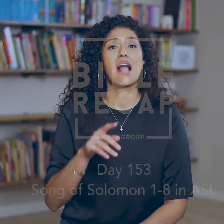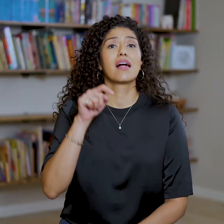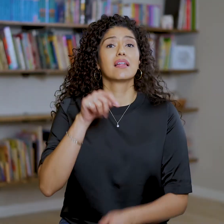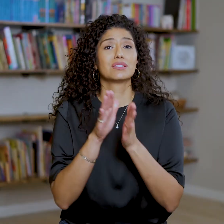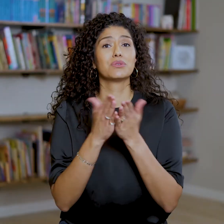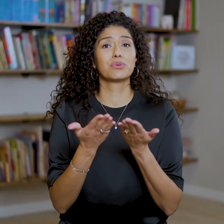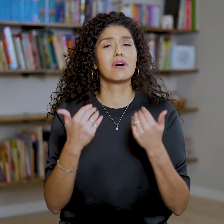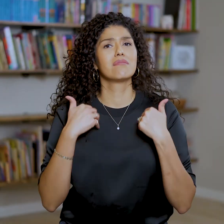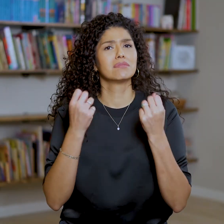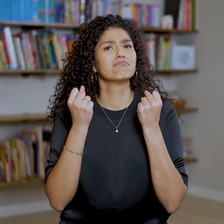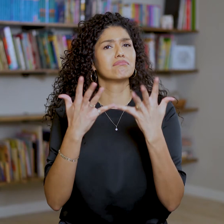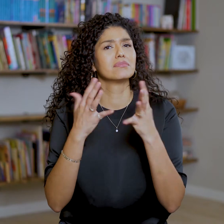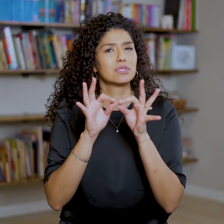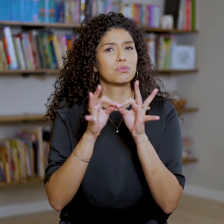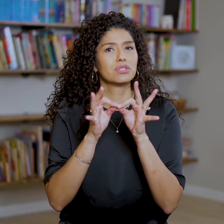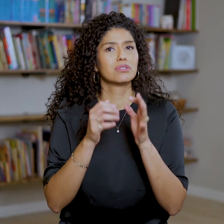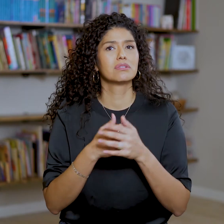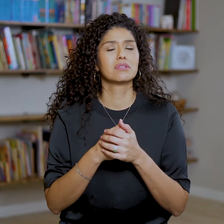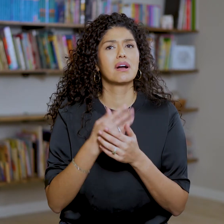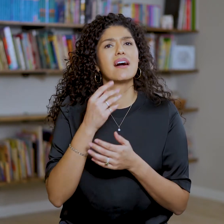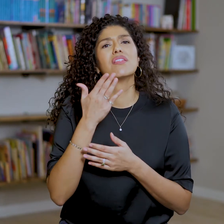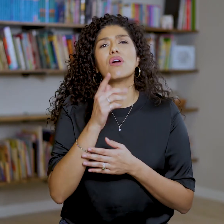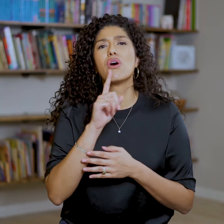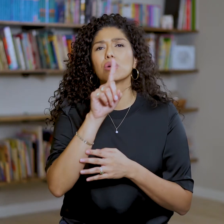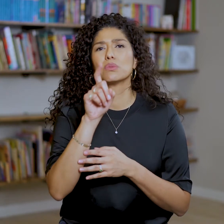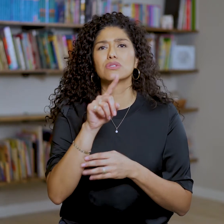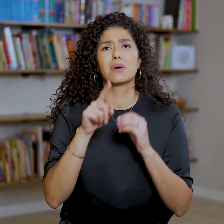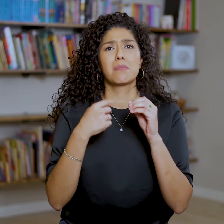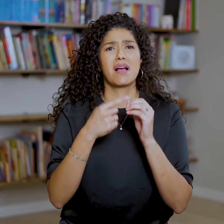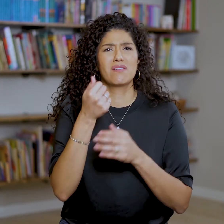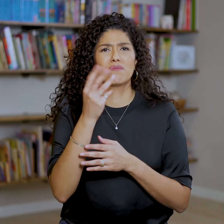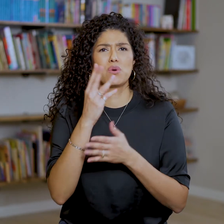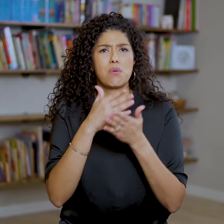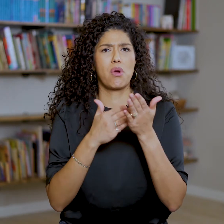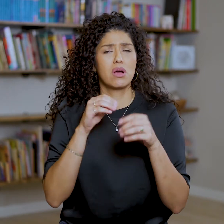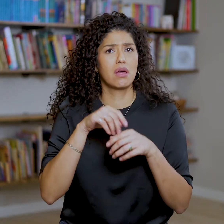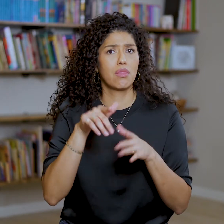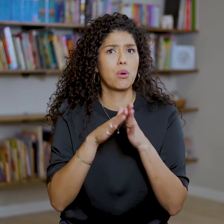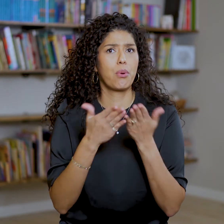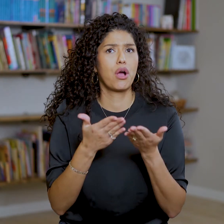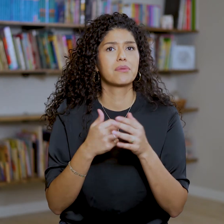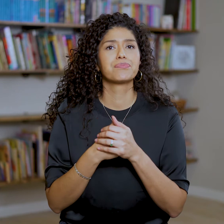This book is incredibly layered and there’s uncertainty about several aspects of it.